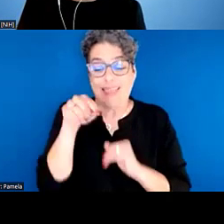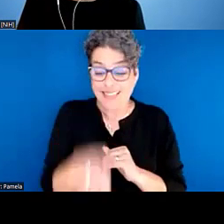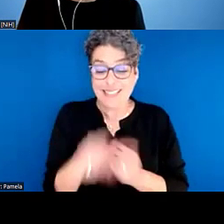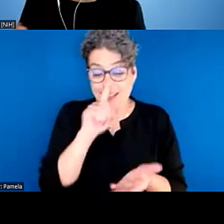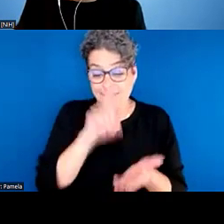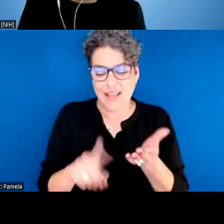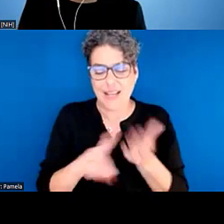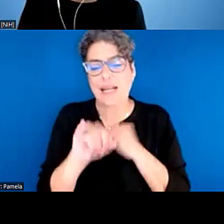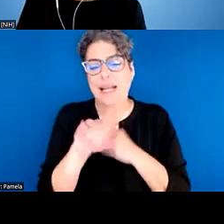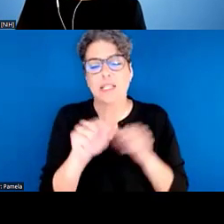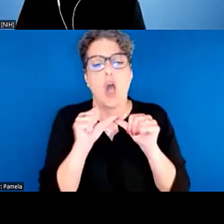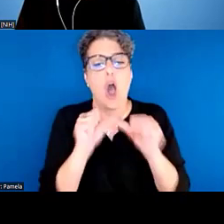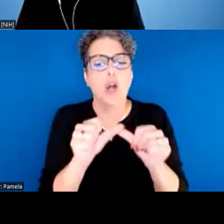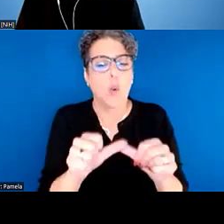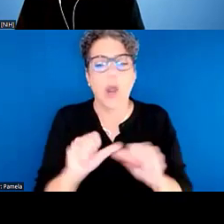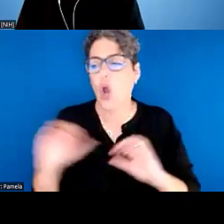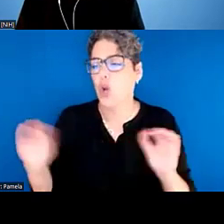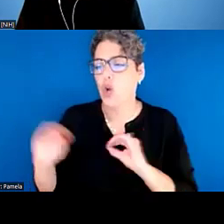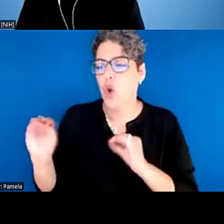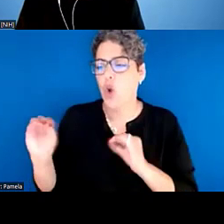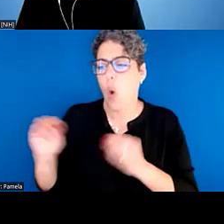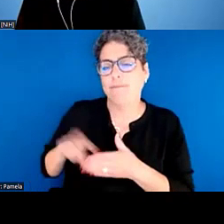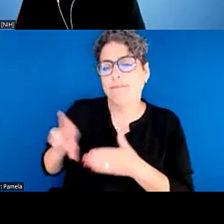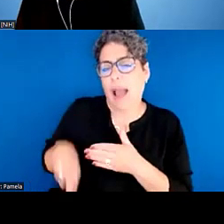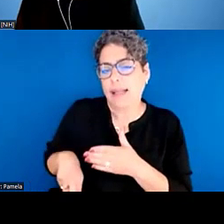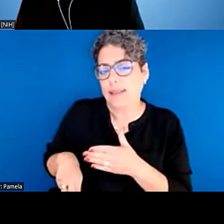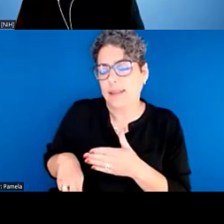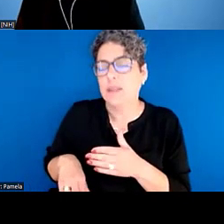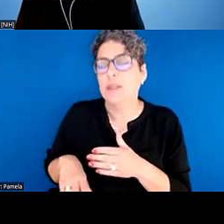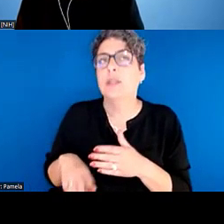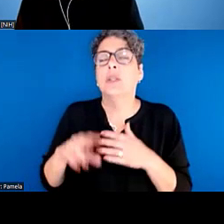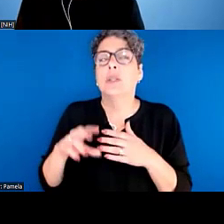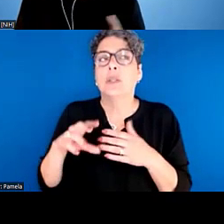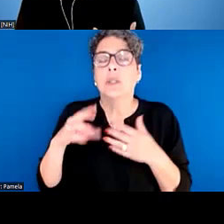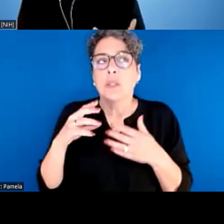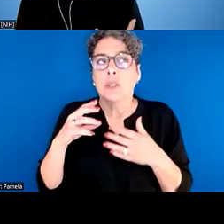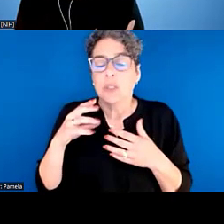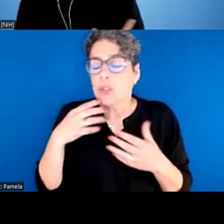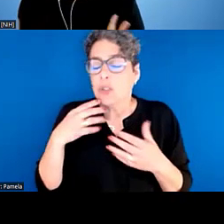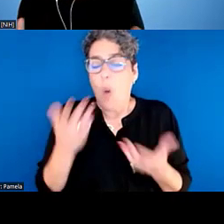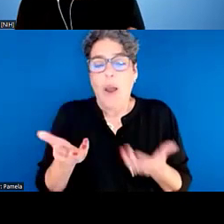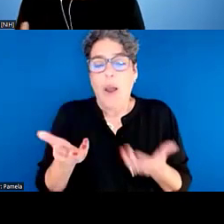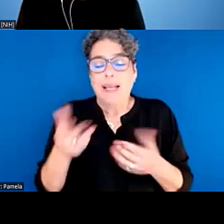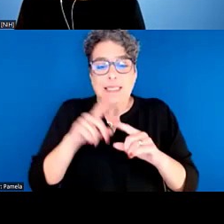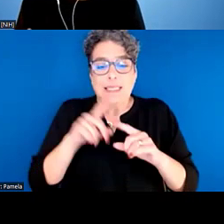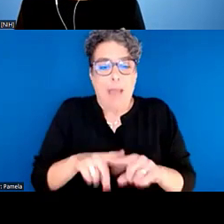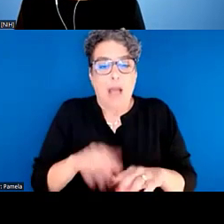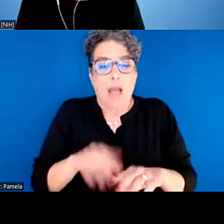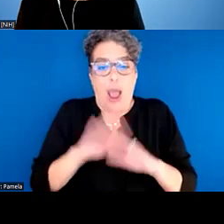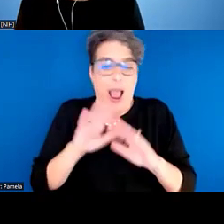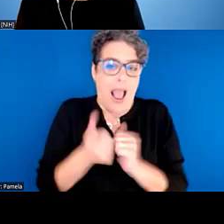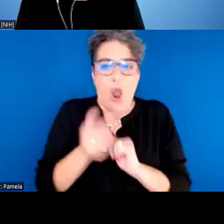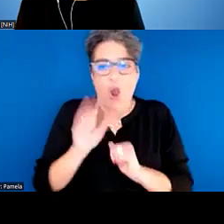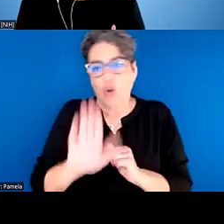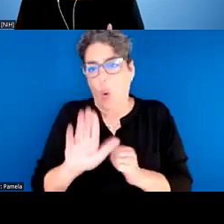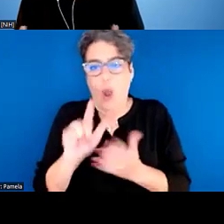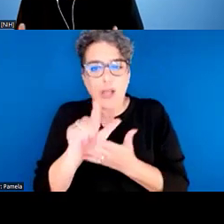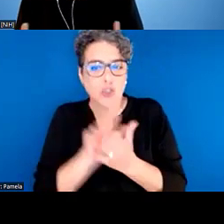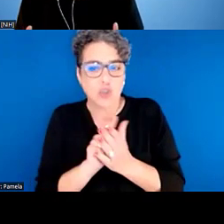there's no finding, and so depending on your institution, your counsel may say, "Well, we don't have a finding.